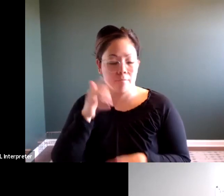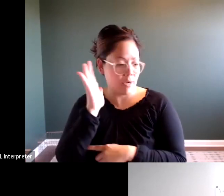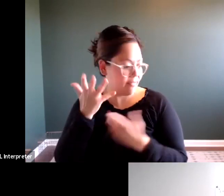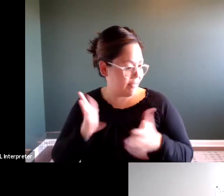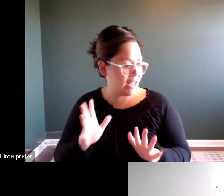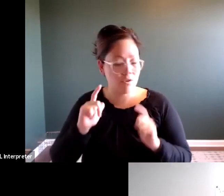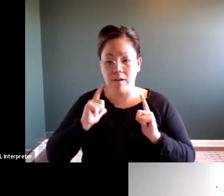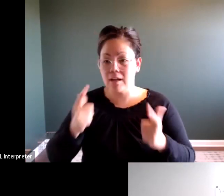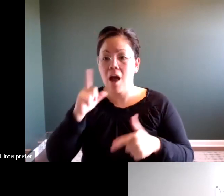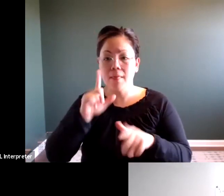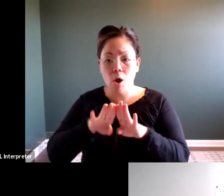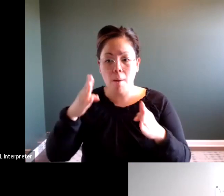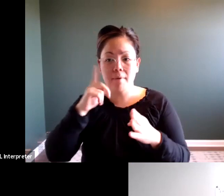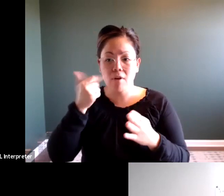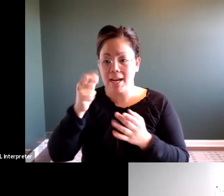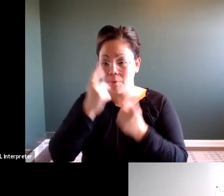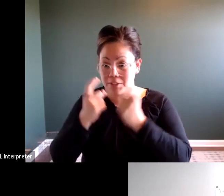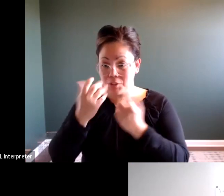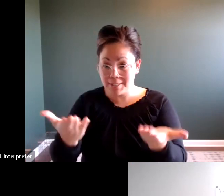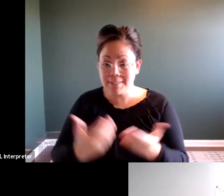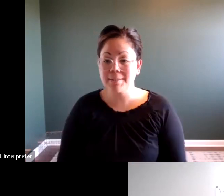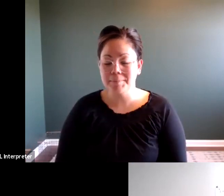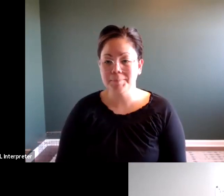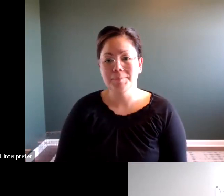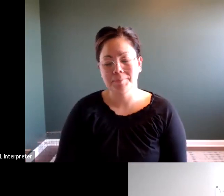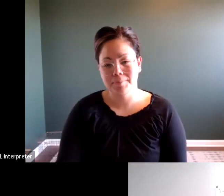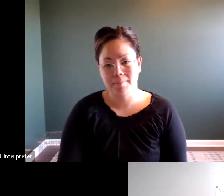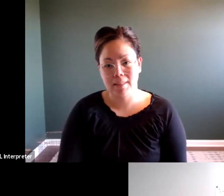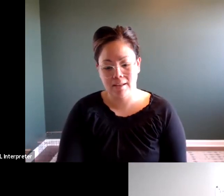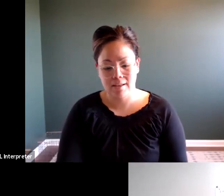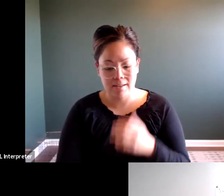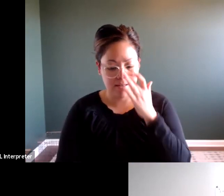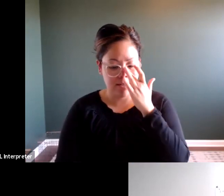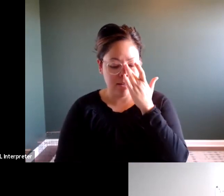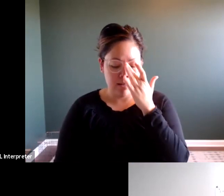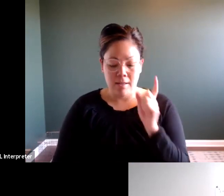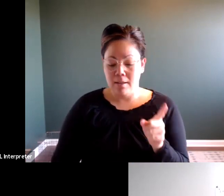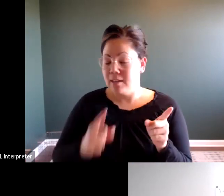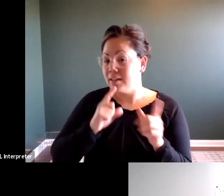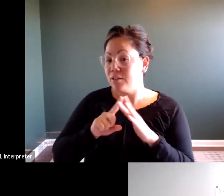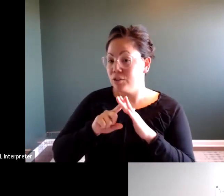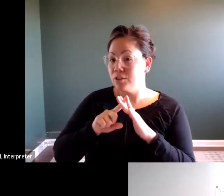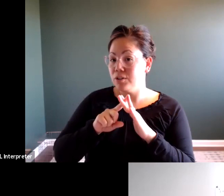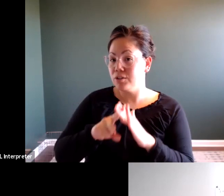So I think we're gonna open up to questions at this time. So Dr. Weaver, I'm gonna start with a question,